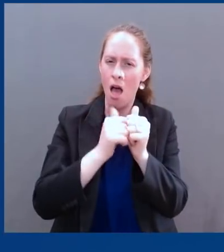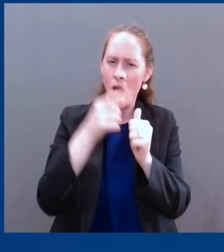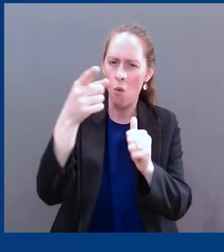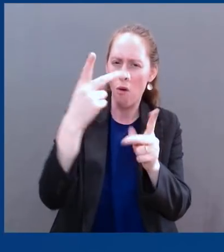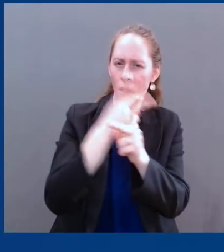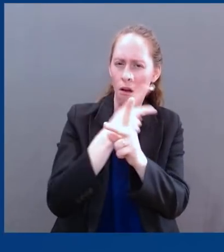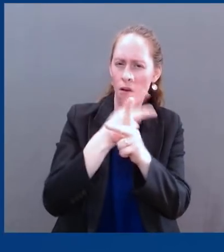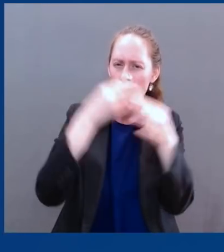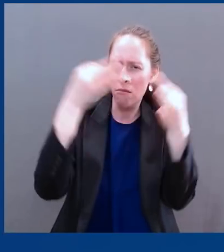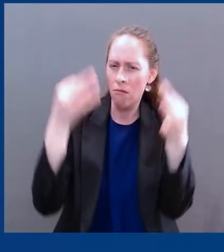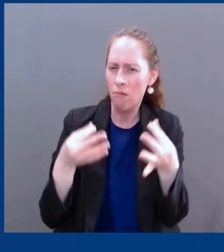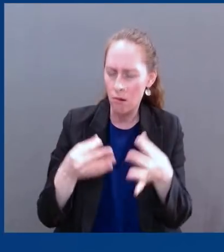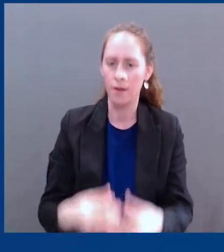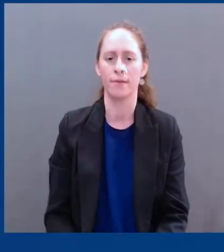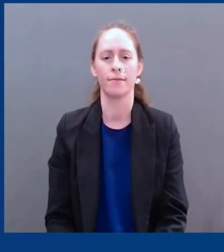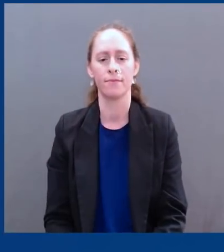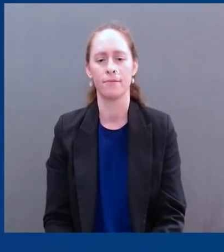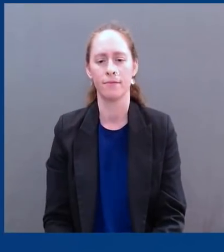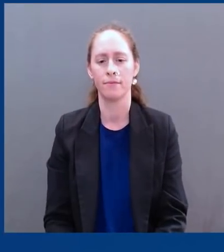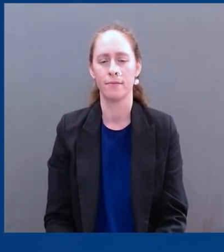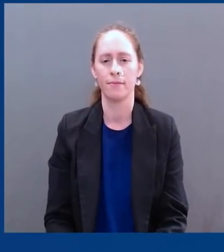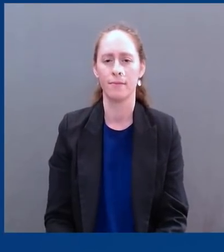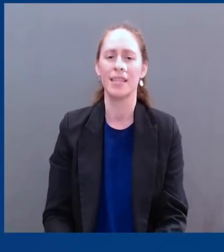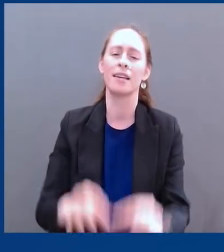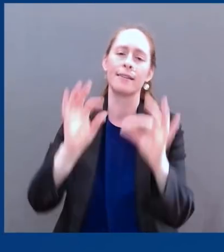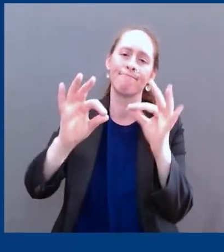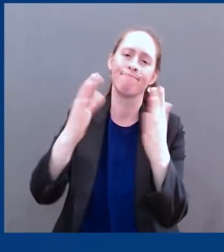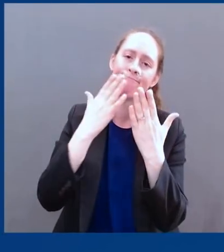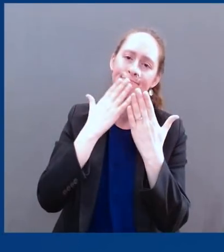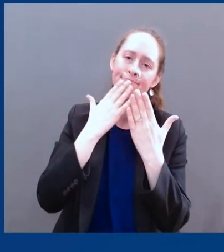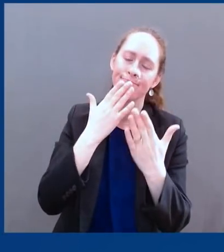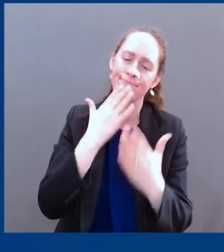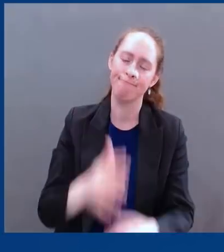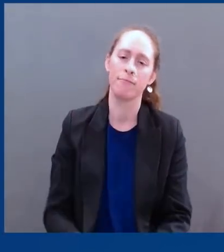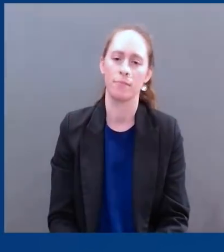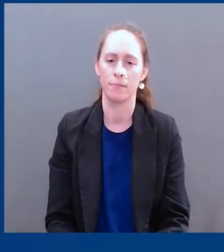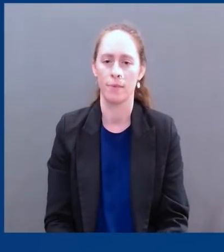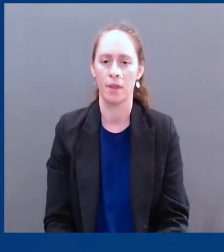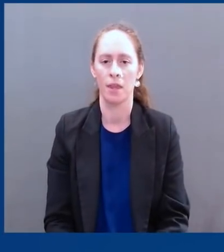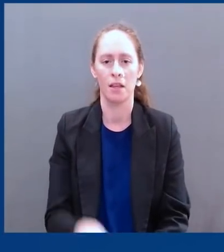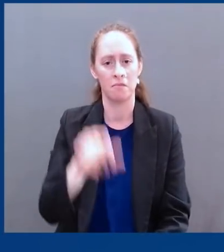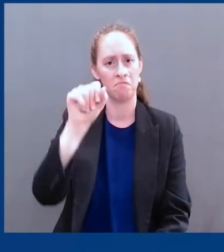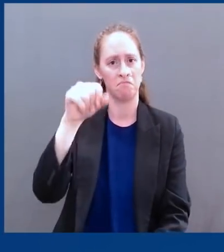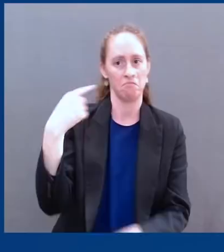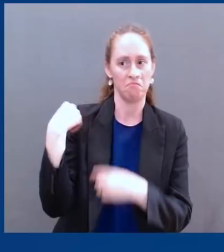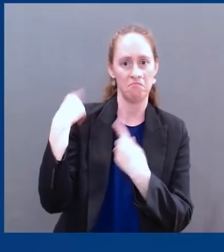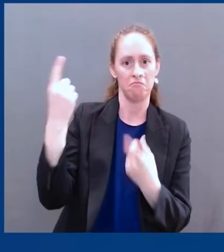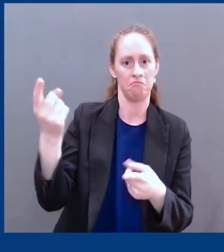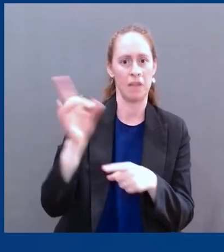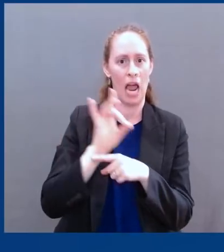So, we do anticipate and we have seen over the last eight weeks as we've been following BA.2 here